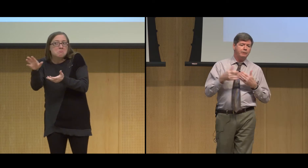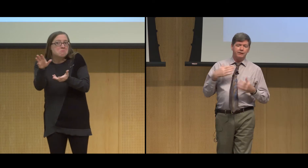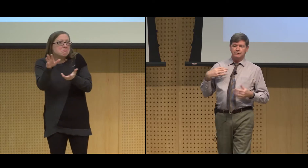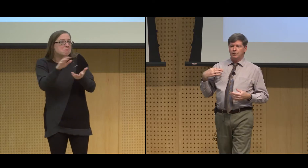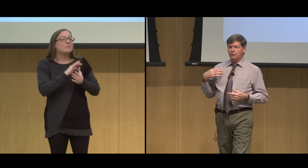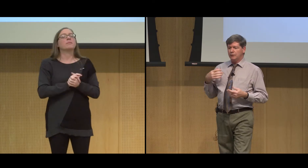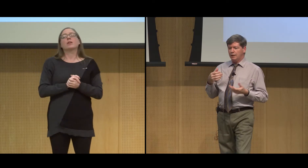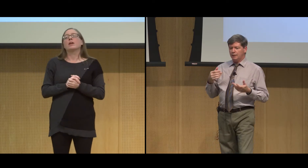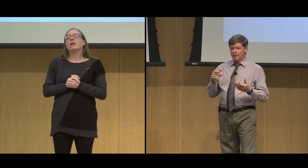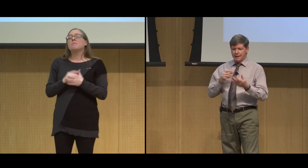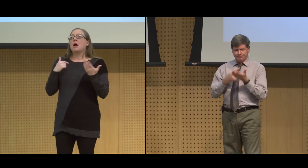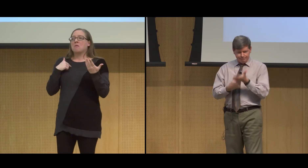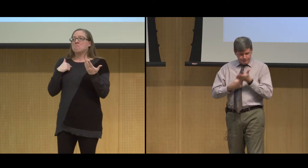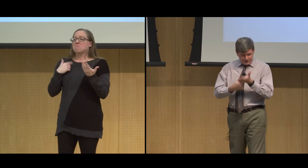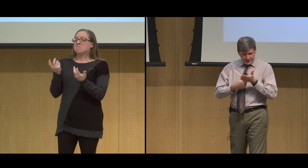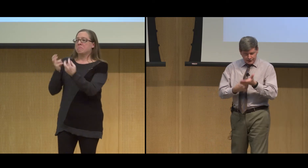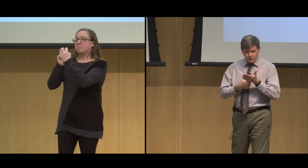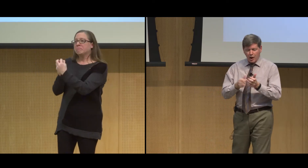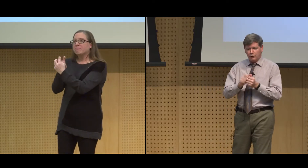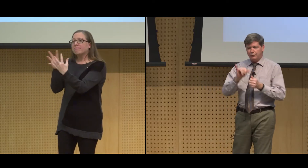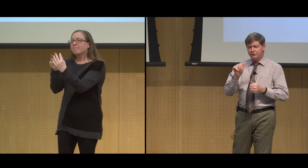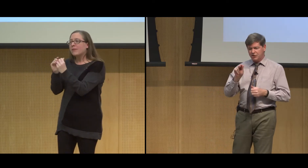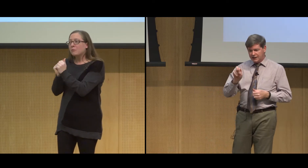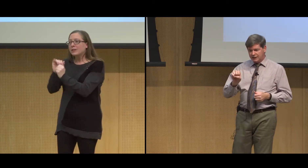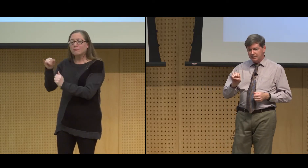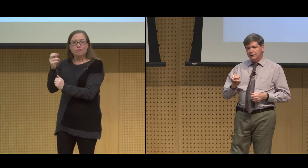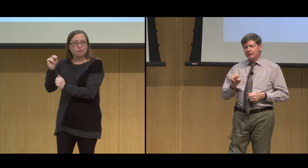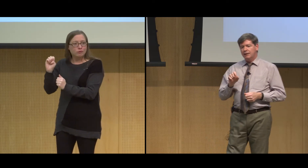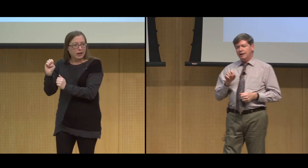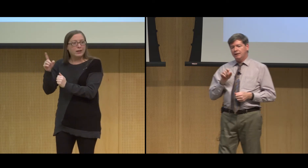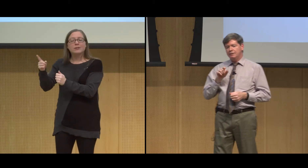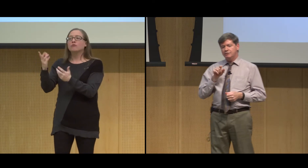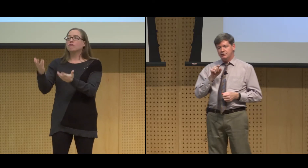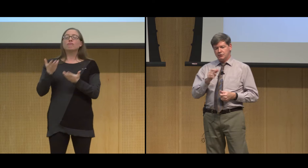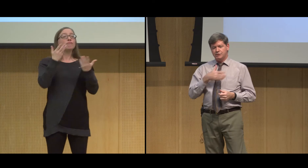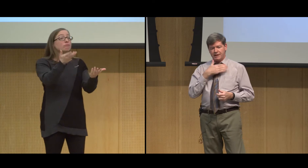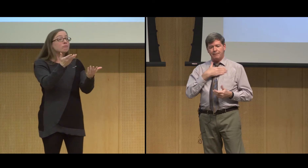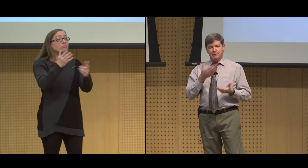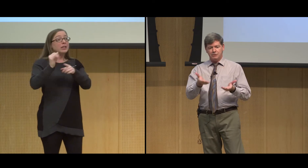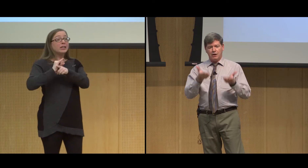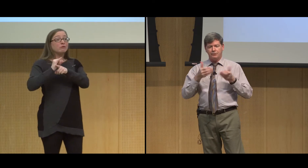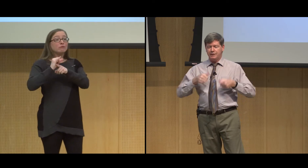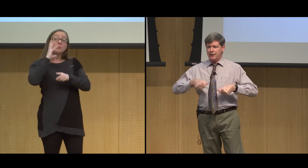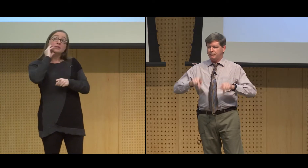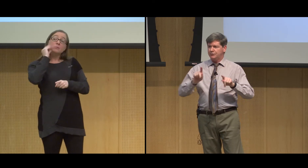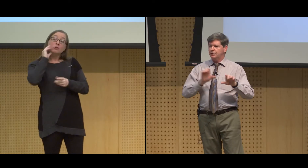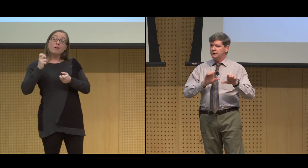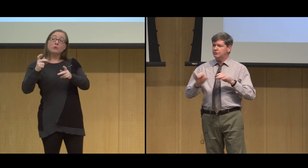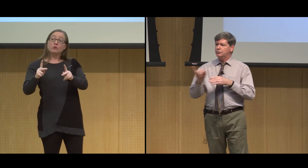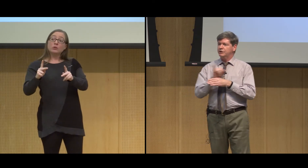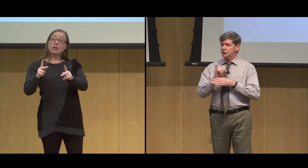Um, anyway, so, I had a talk with Jane, and she was happy to offer me an opportunity